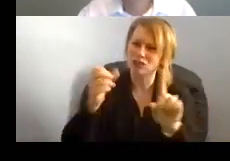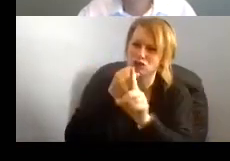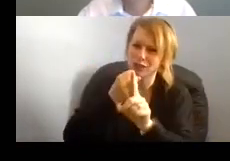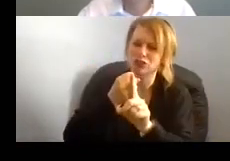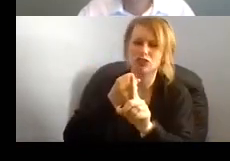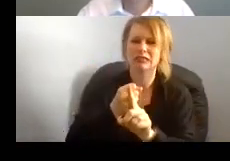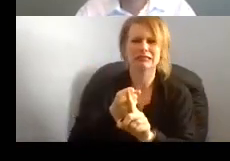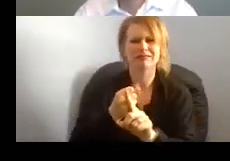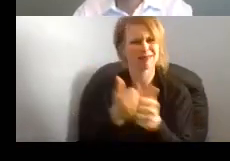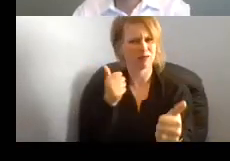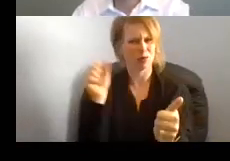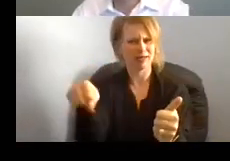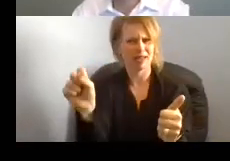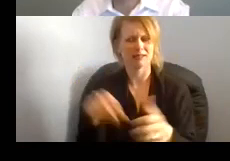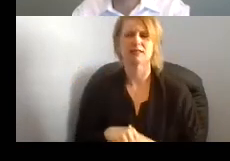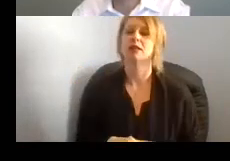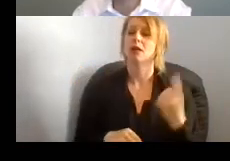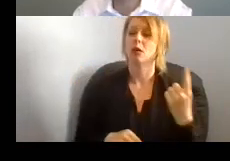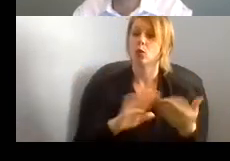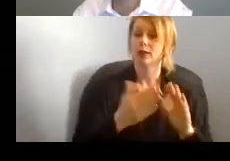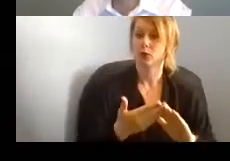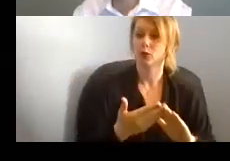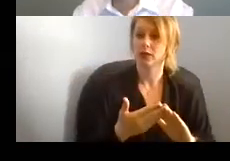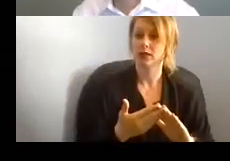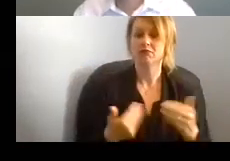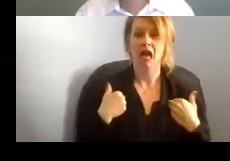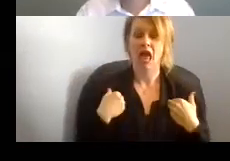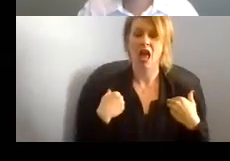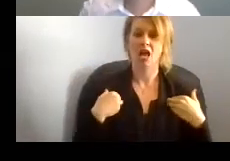I was in one community that had massive wildfires – up to 90% of one